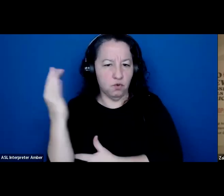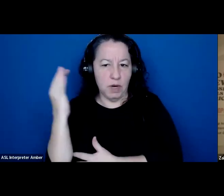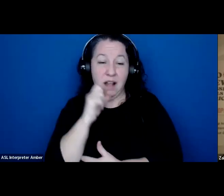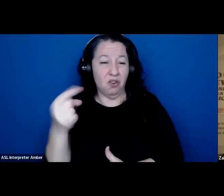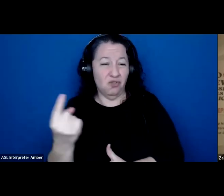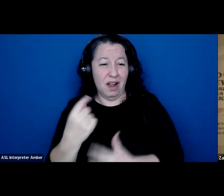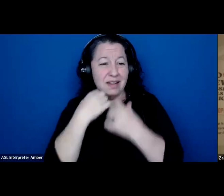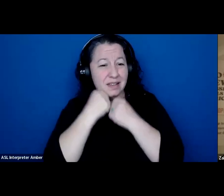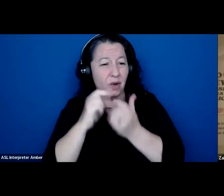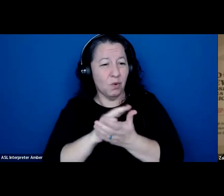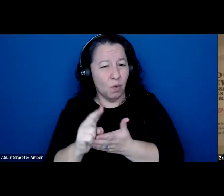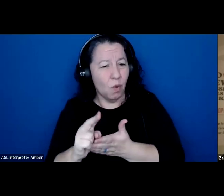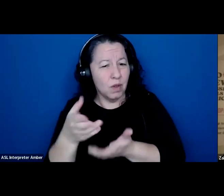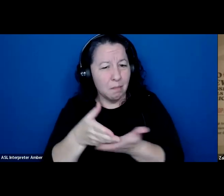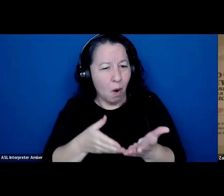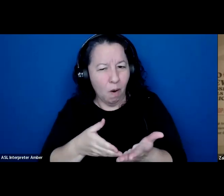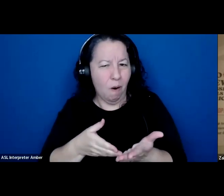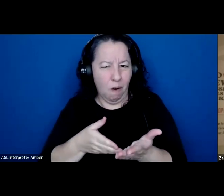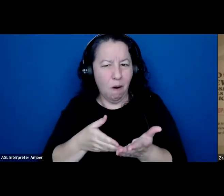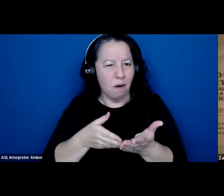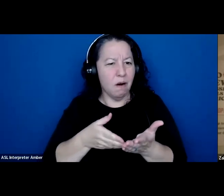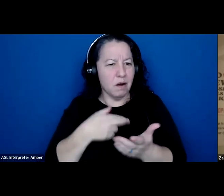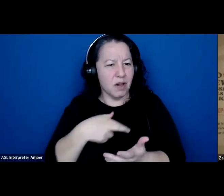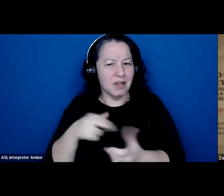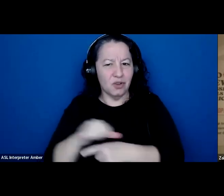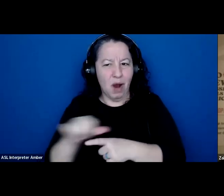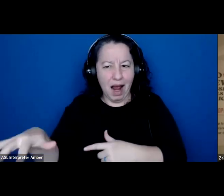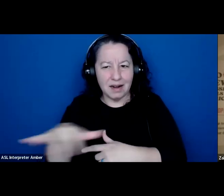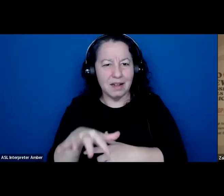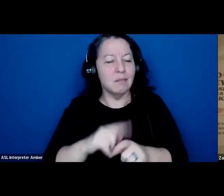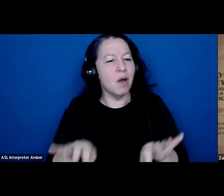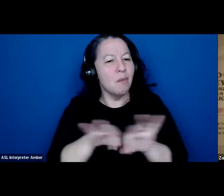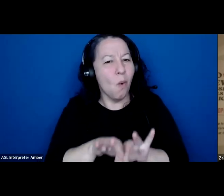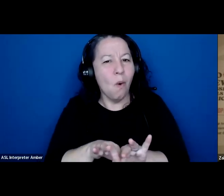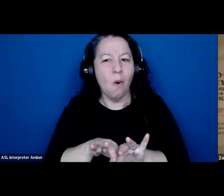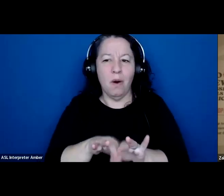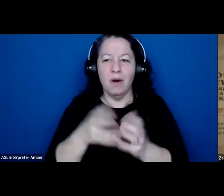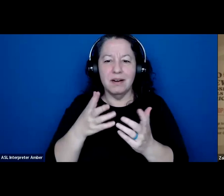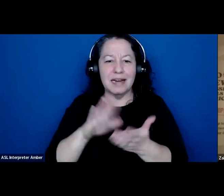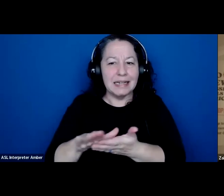stewardship practices, but also a vital carbon sink. Each olive tree plays a role in absorbing CO2,